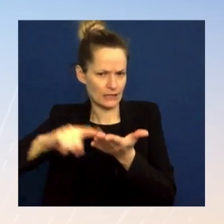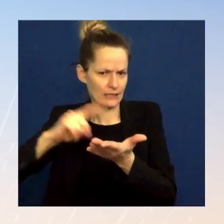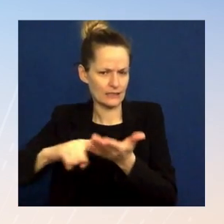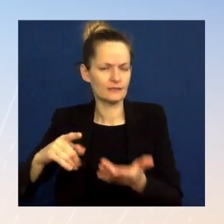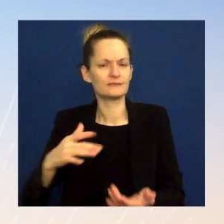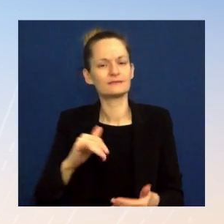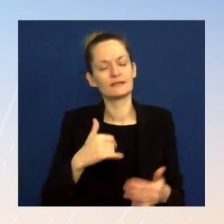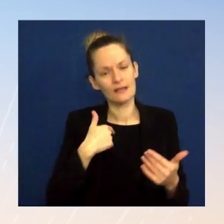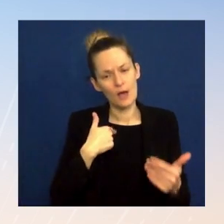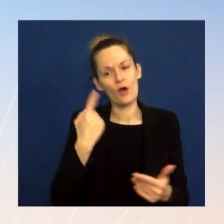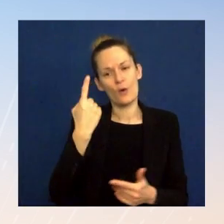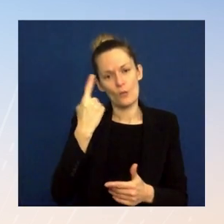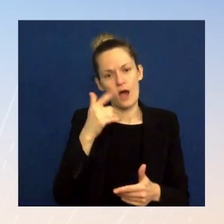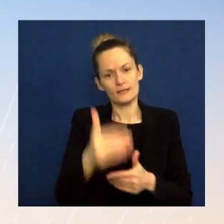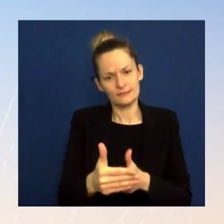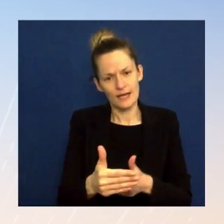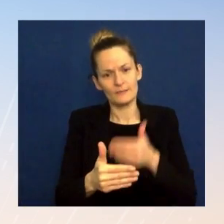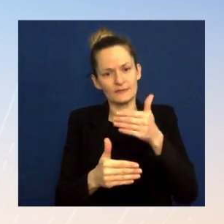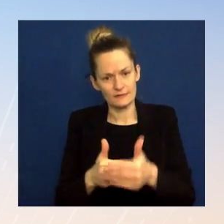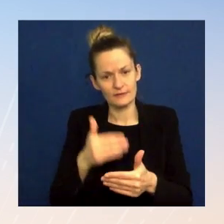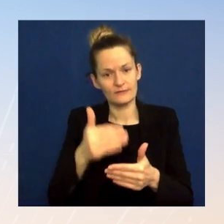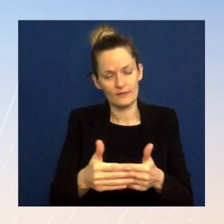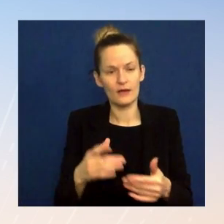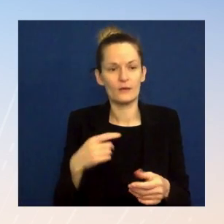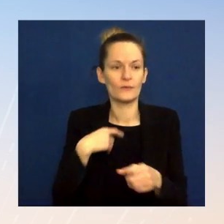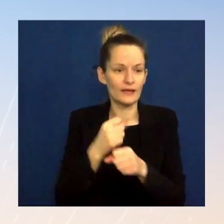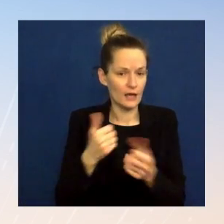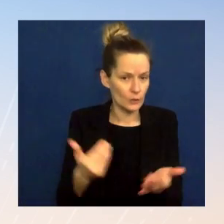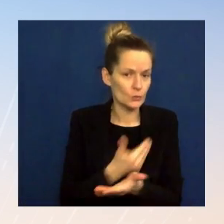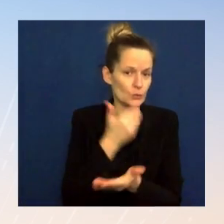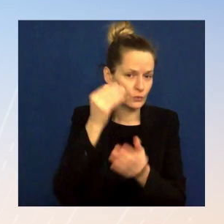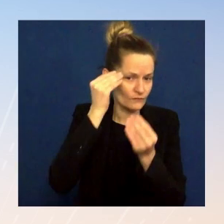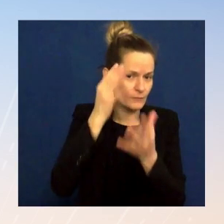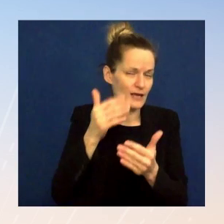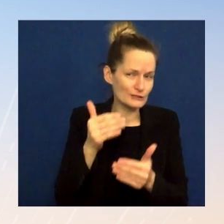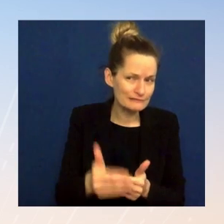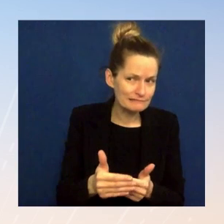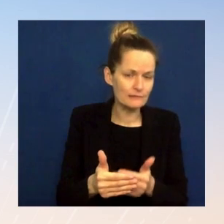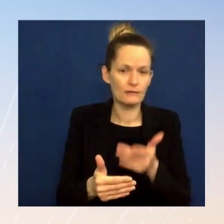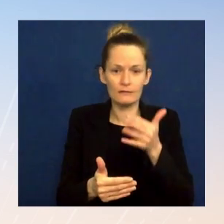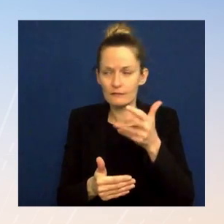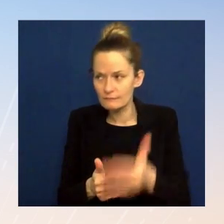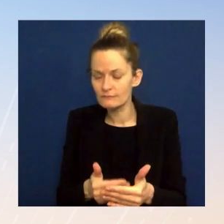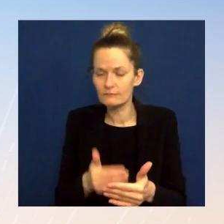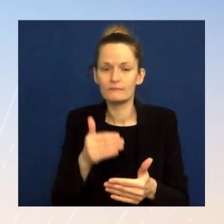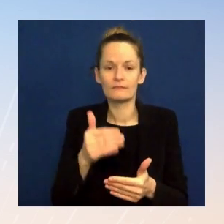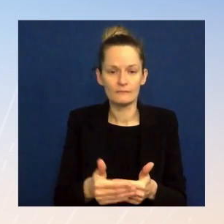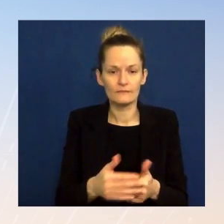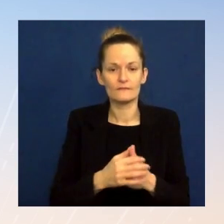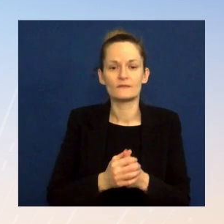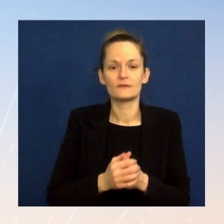kind of new information. One, I would note that one of the -- and this is not about gas prices, but just about the movement of goods,